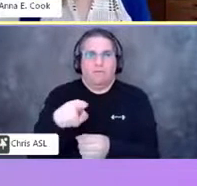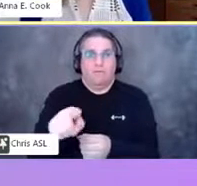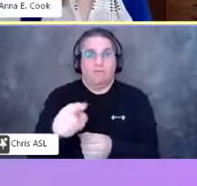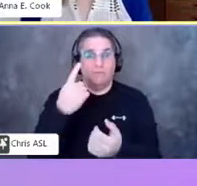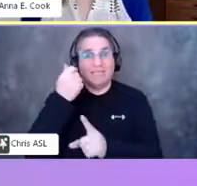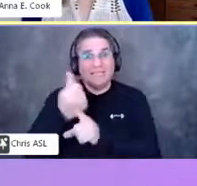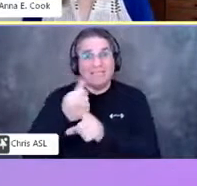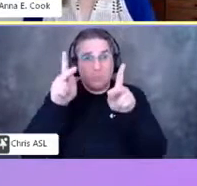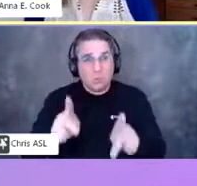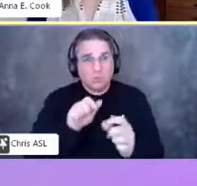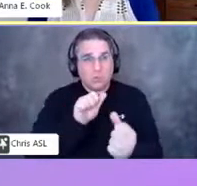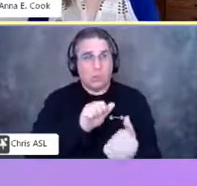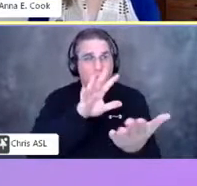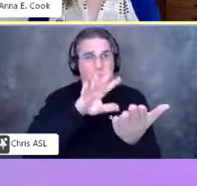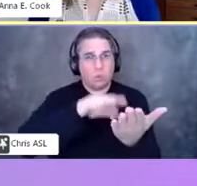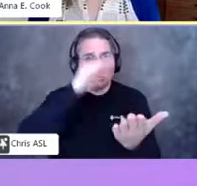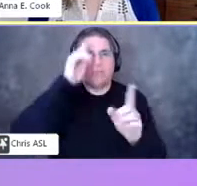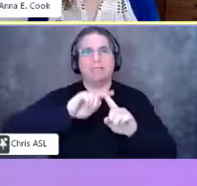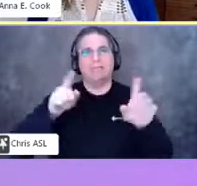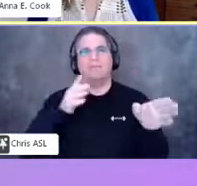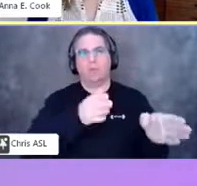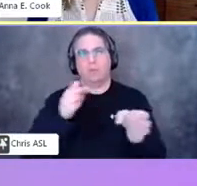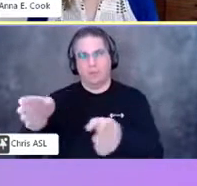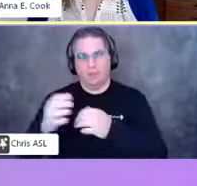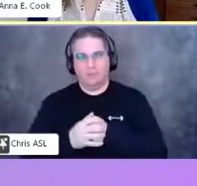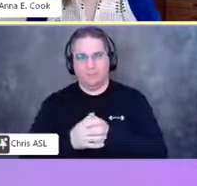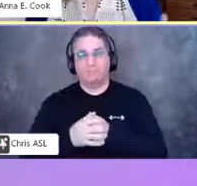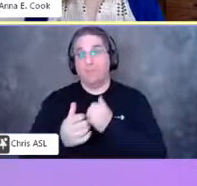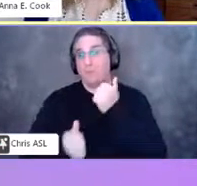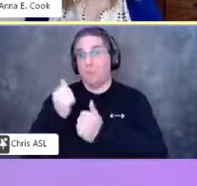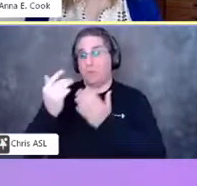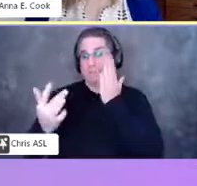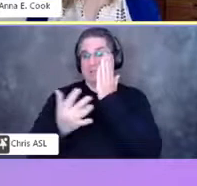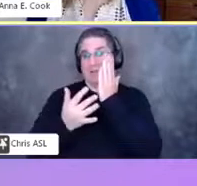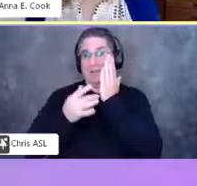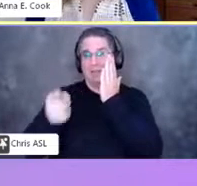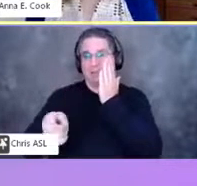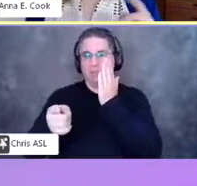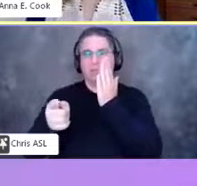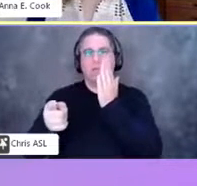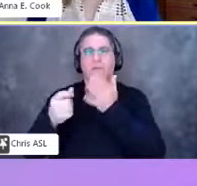now because technology is often designed for people who learn with confidence through trial